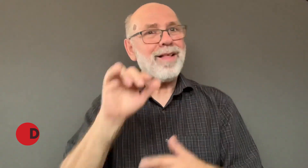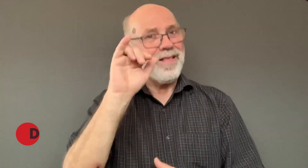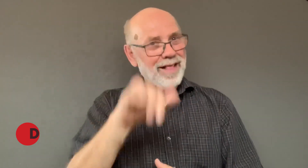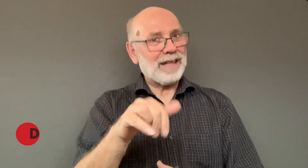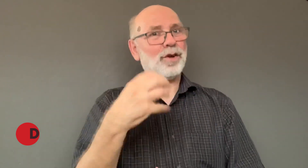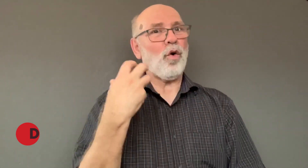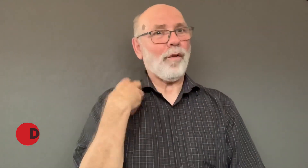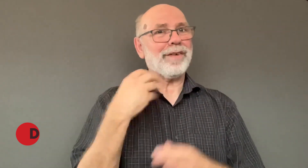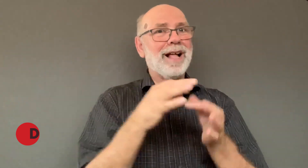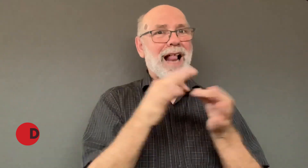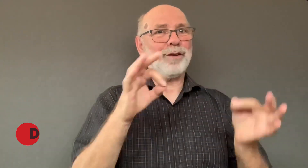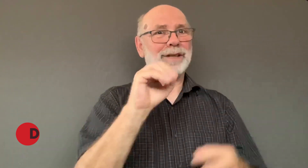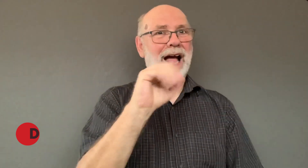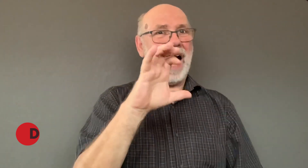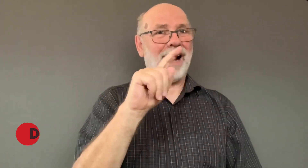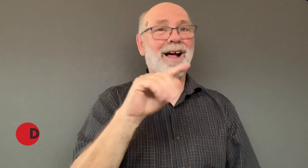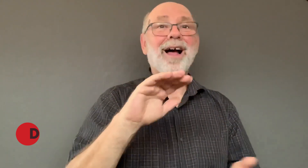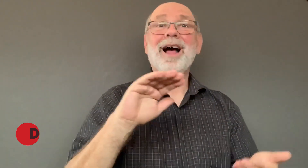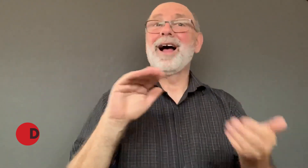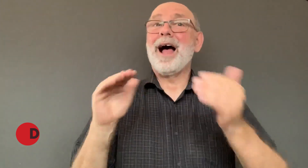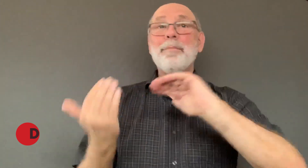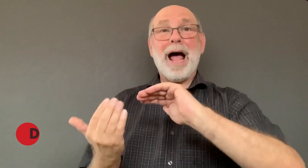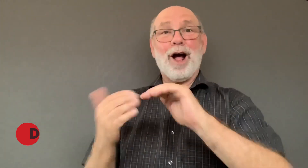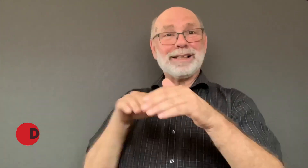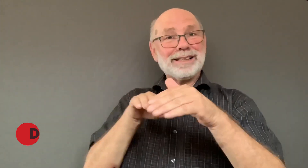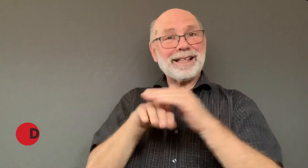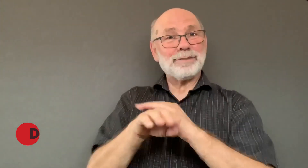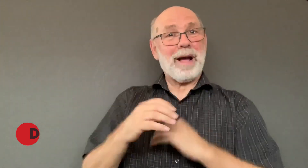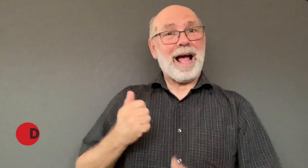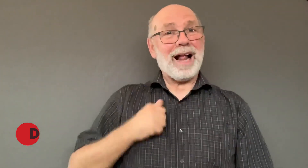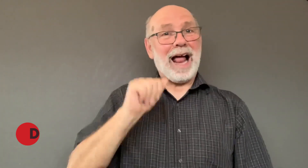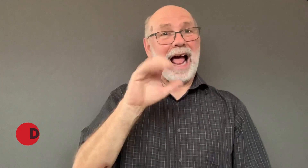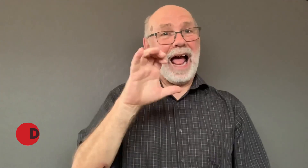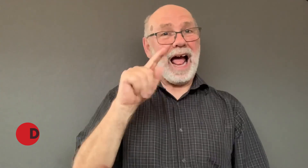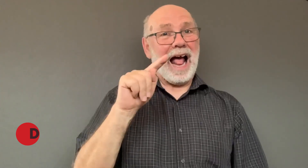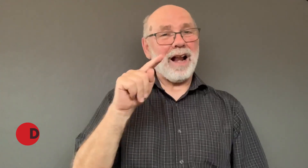The Official Languages Act covers all of that while the Accessible Canada Act